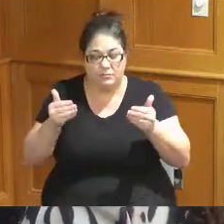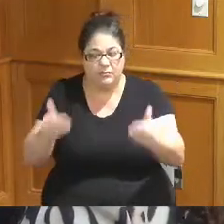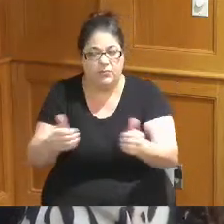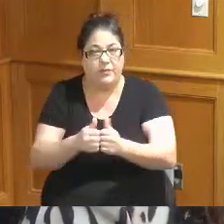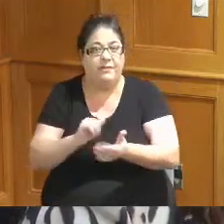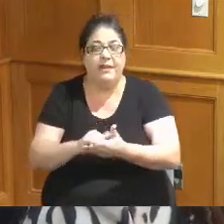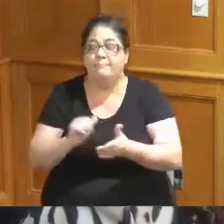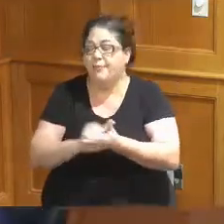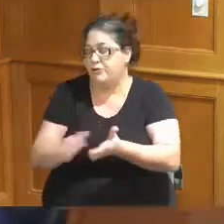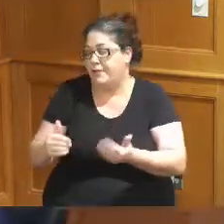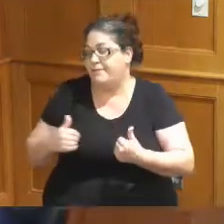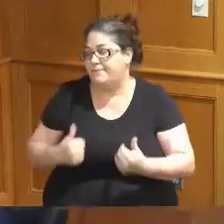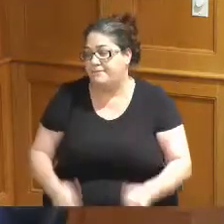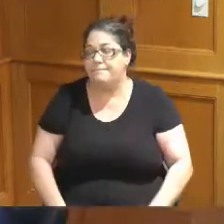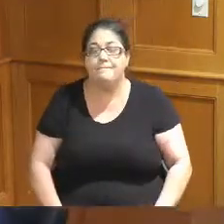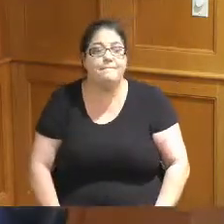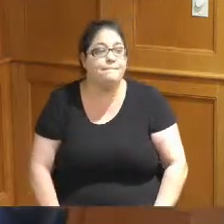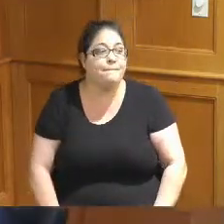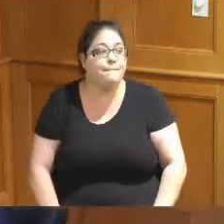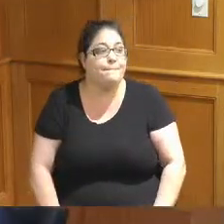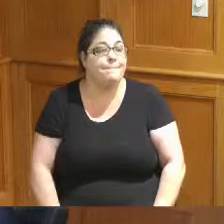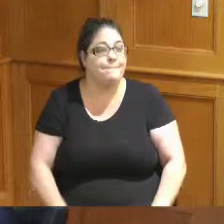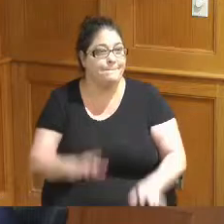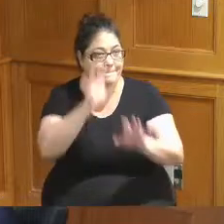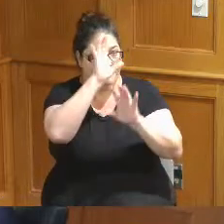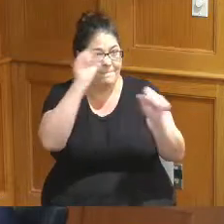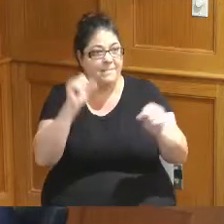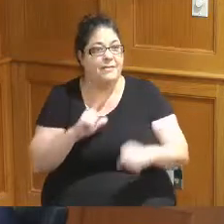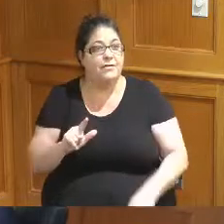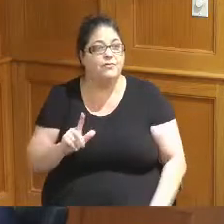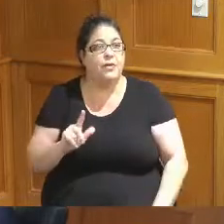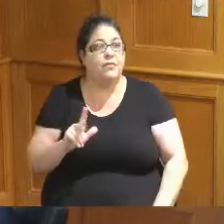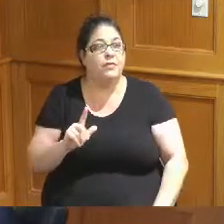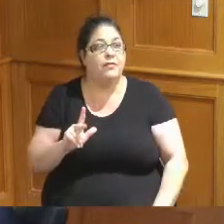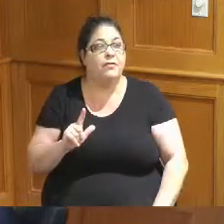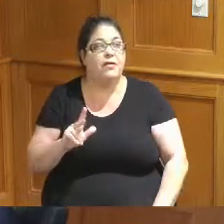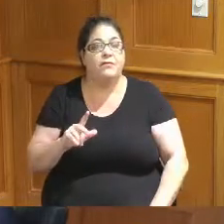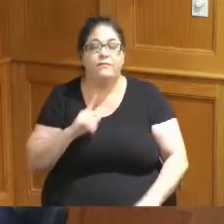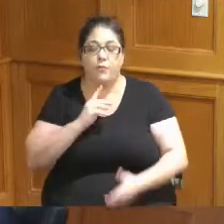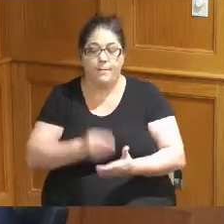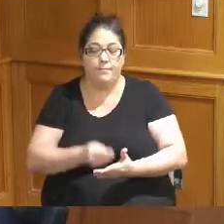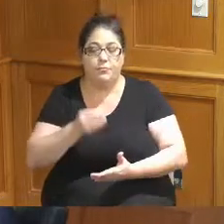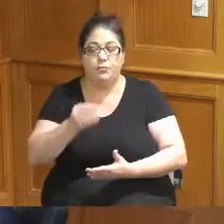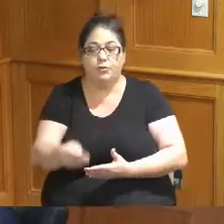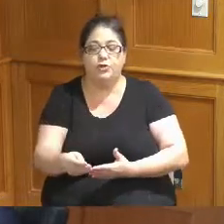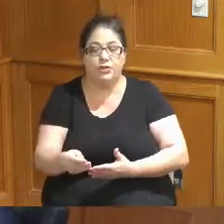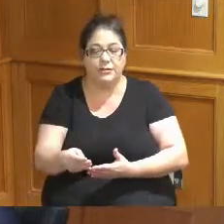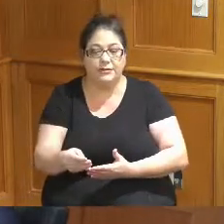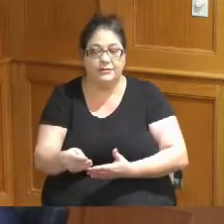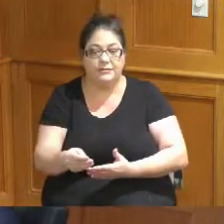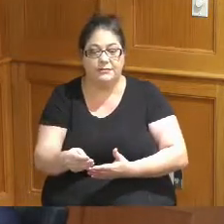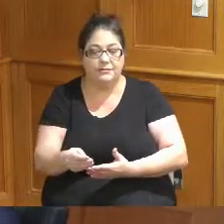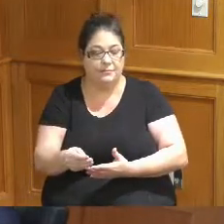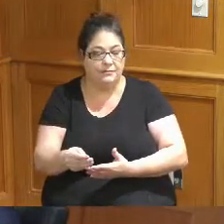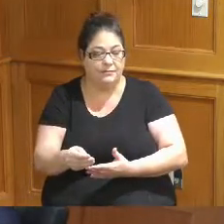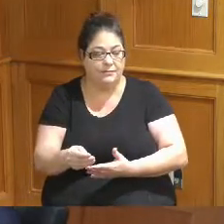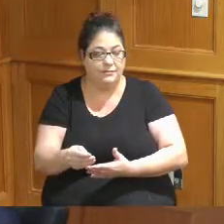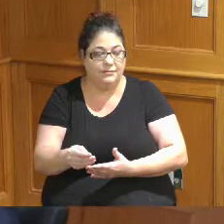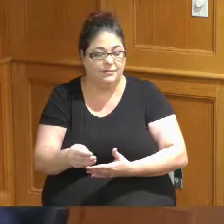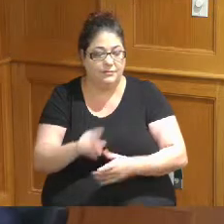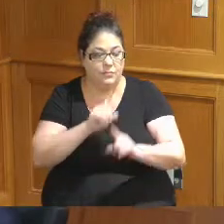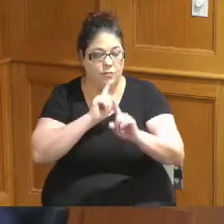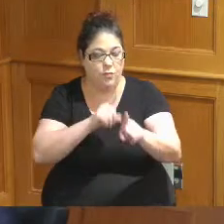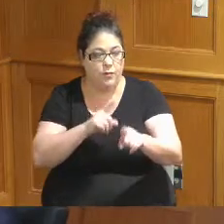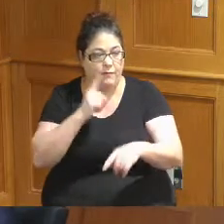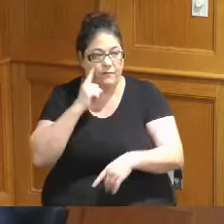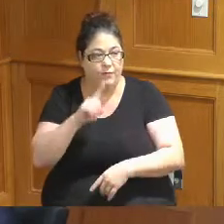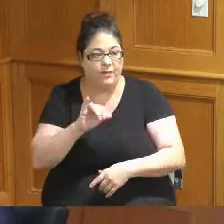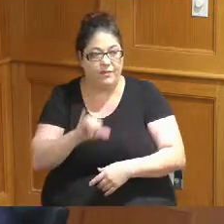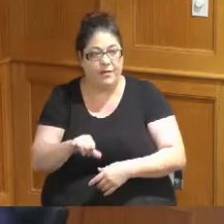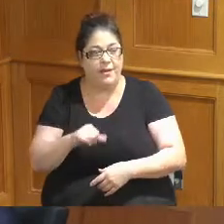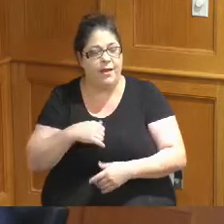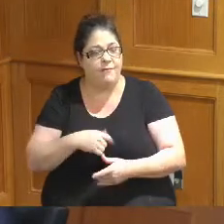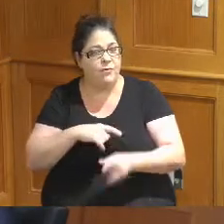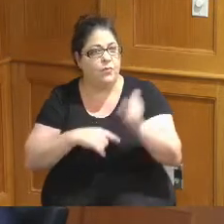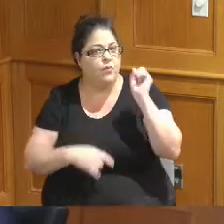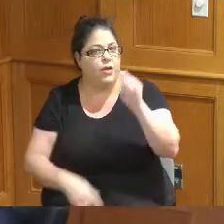all I have okay I have one item number 23 when we go into the purchase order I had a question on the